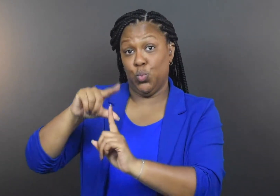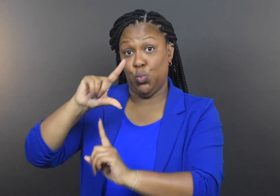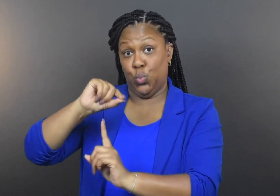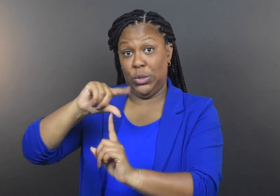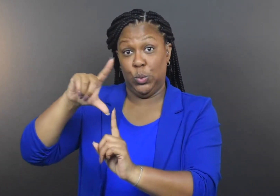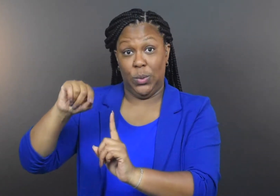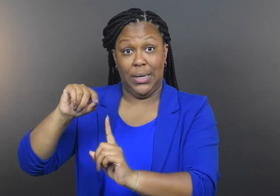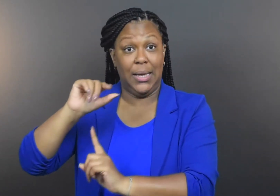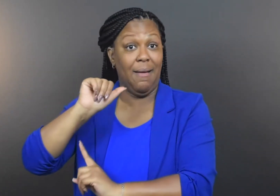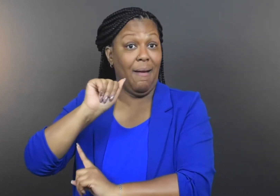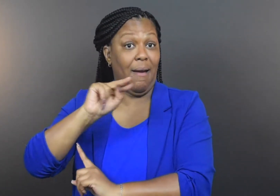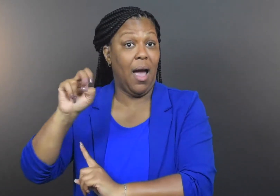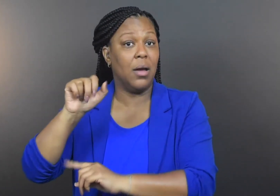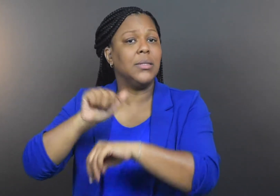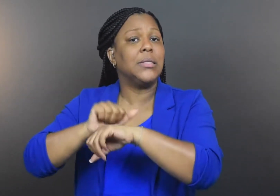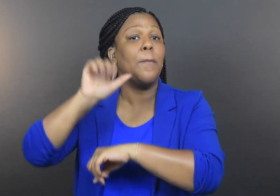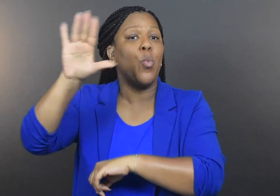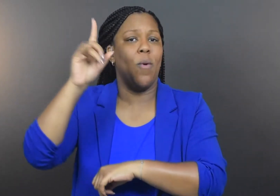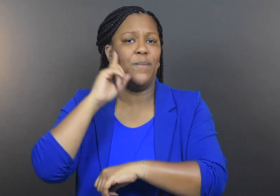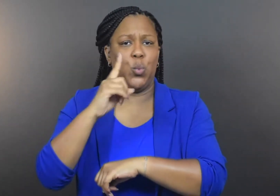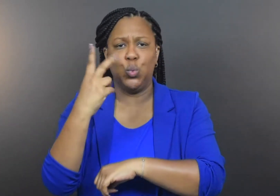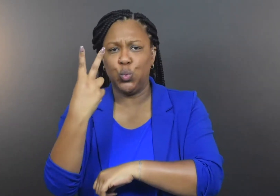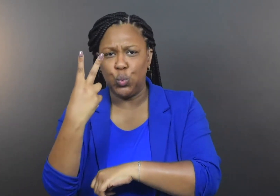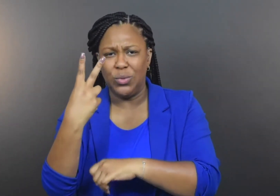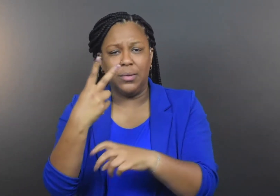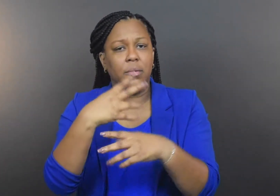In 2020, Anne deployed to two very different places,